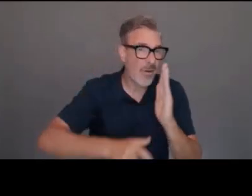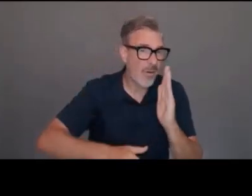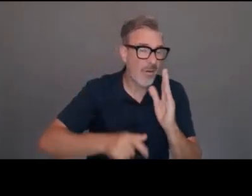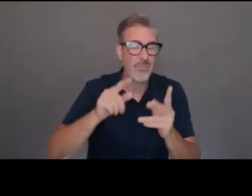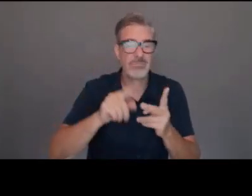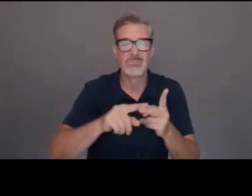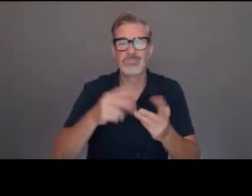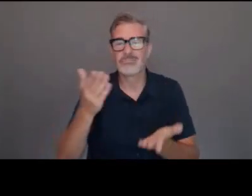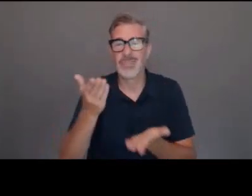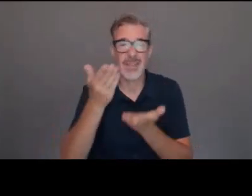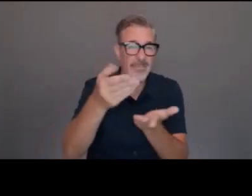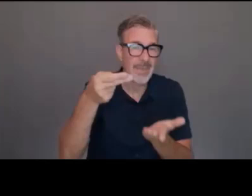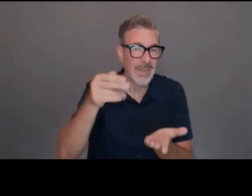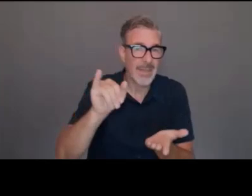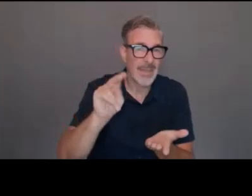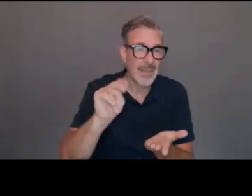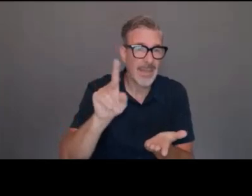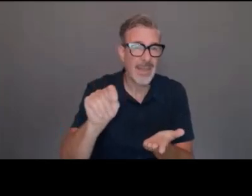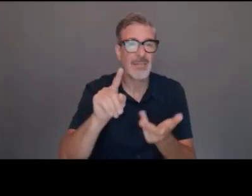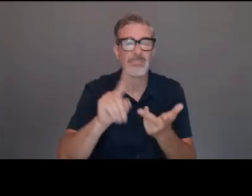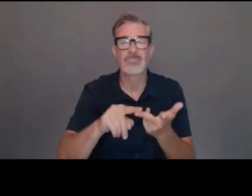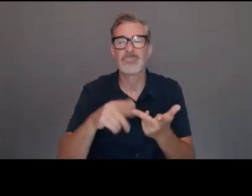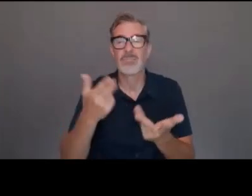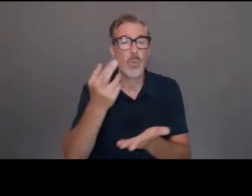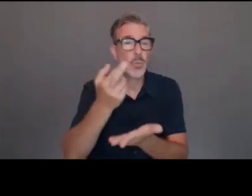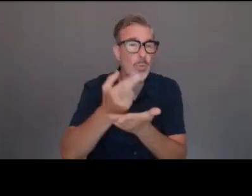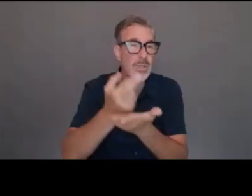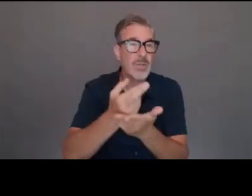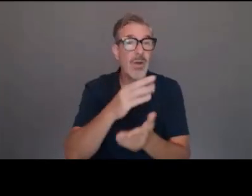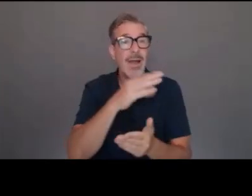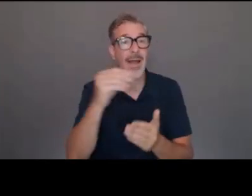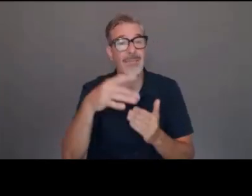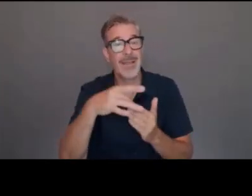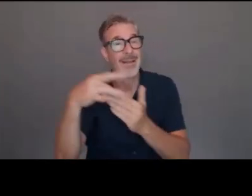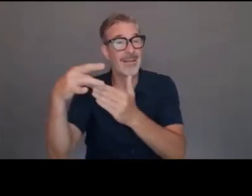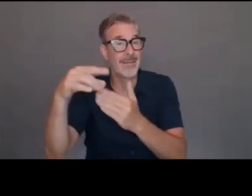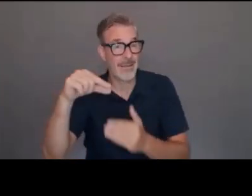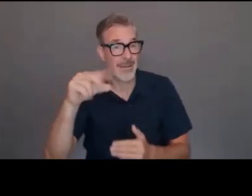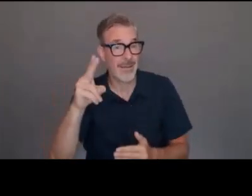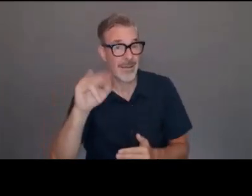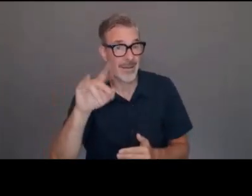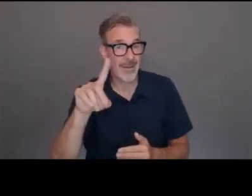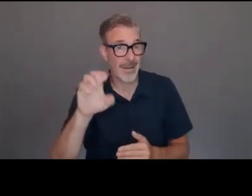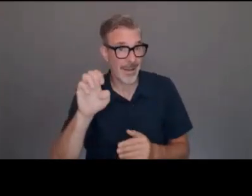The Guidance and Resources page will provide some great user guidance and